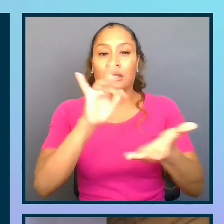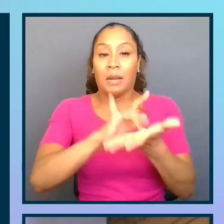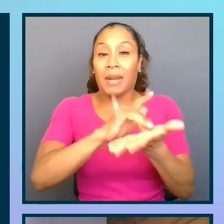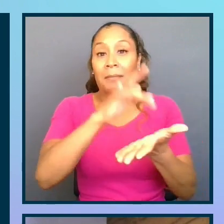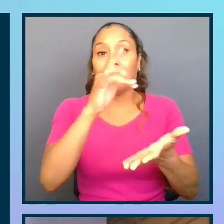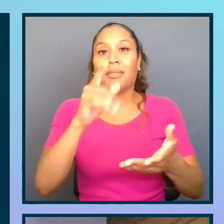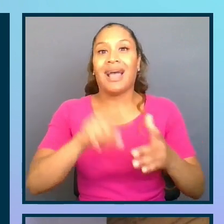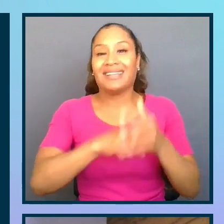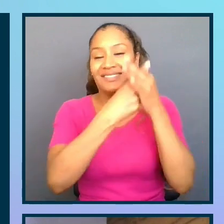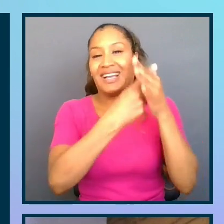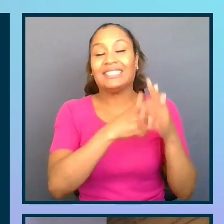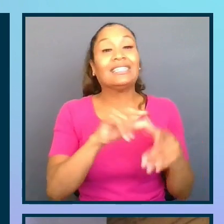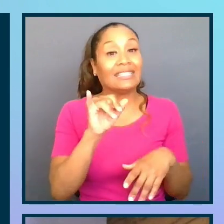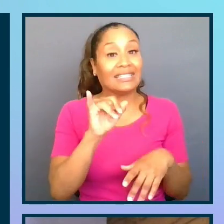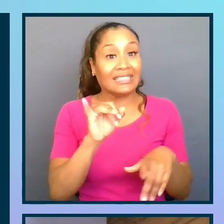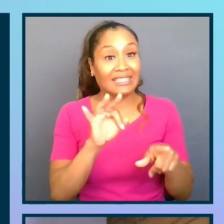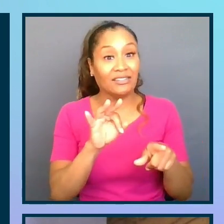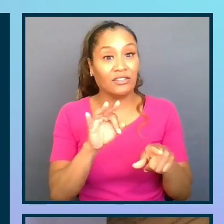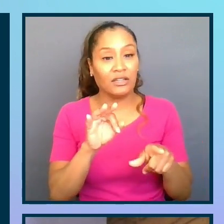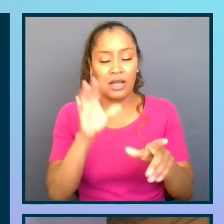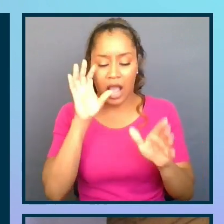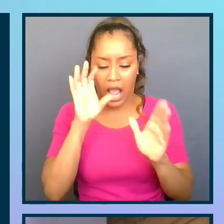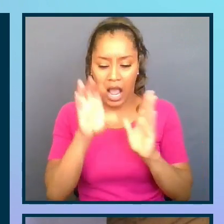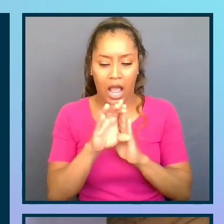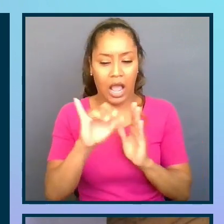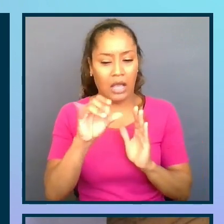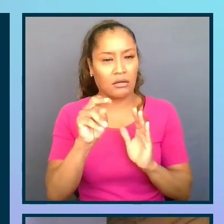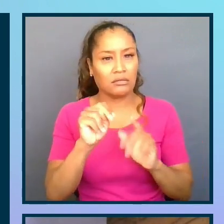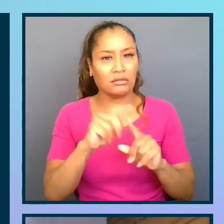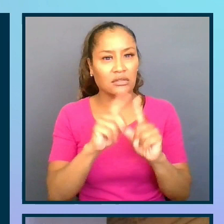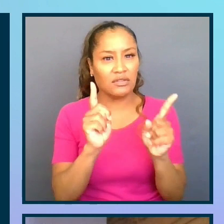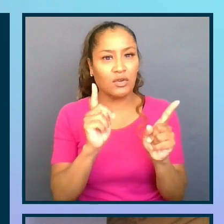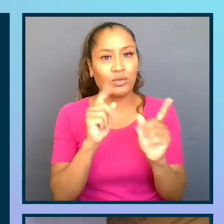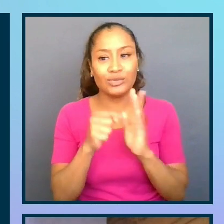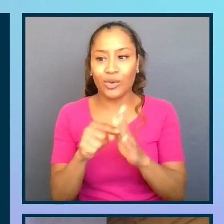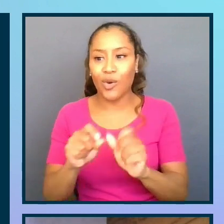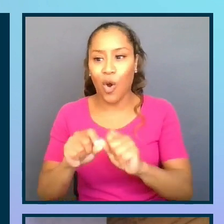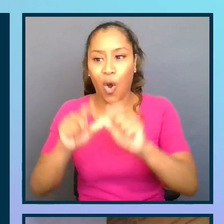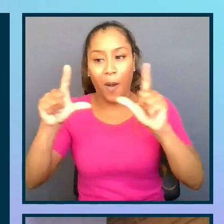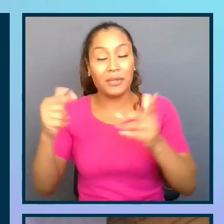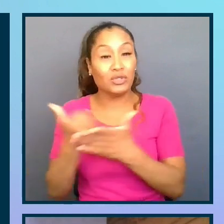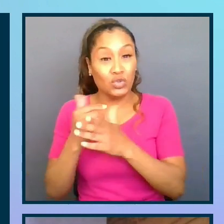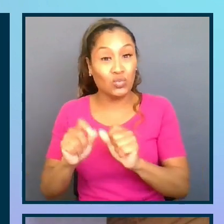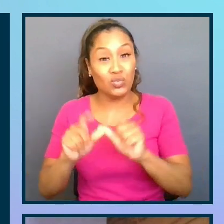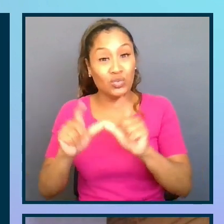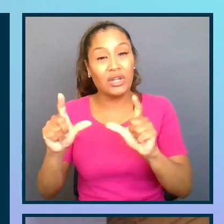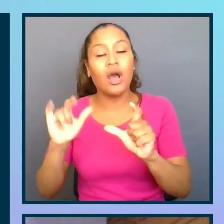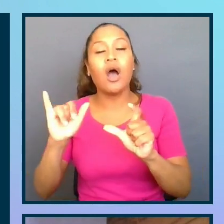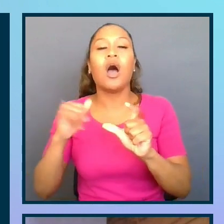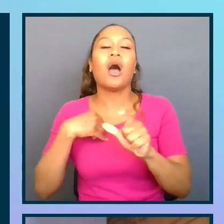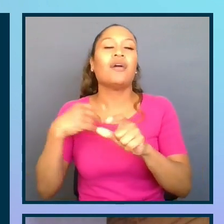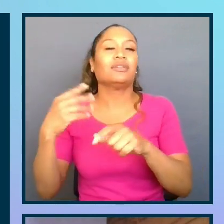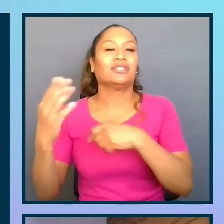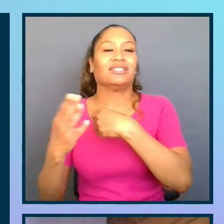And if we've that different icon on there that shows we are gonna open in a new window, then we've got some screen reader only text that says,